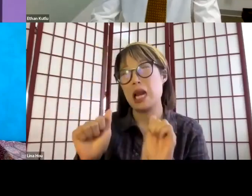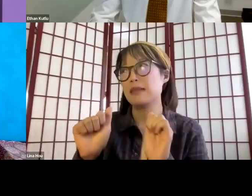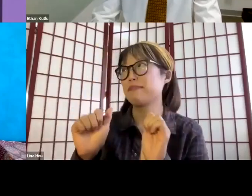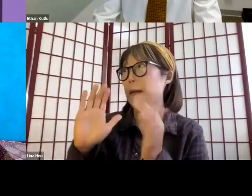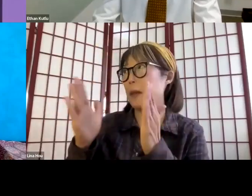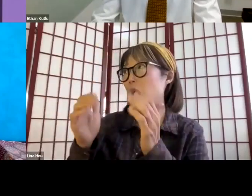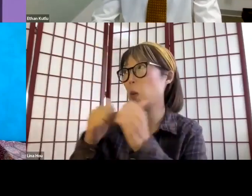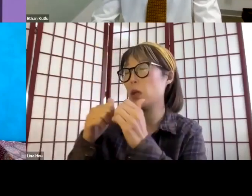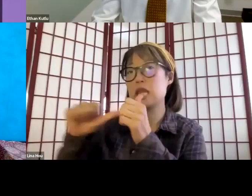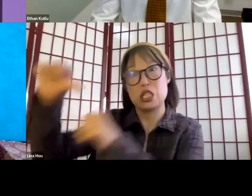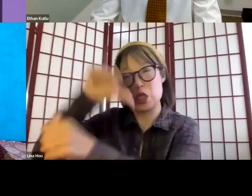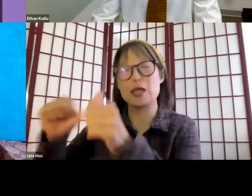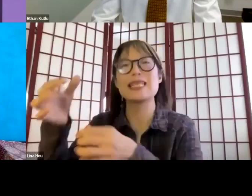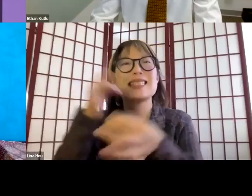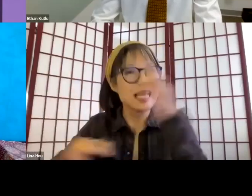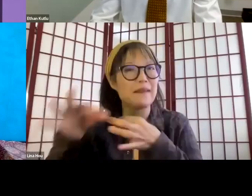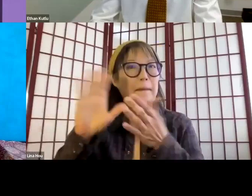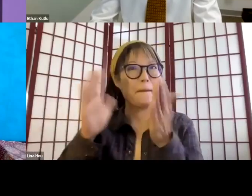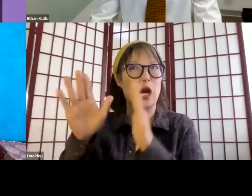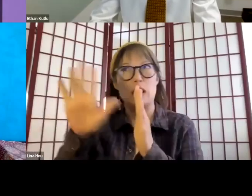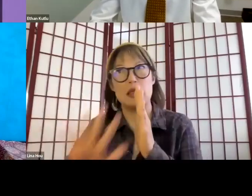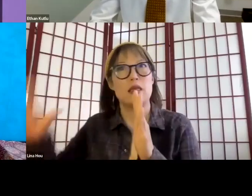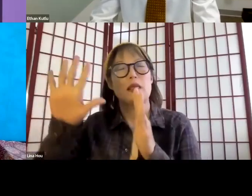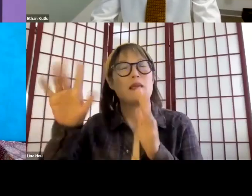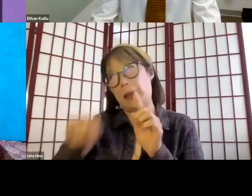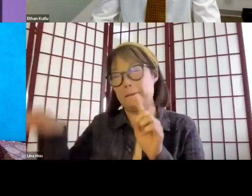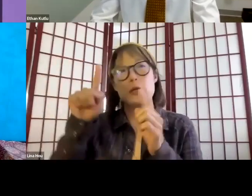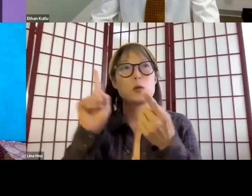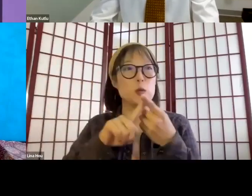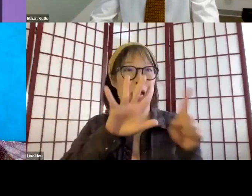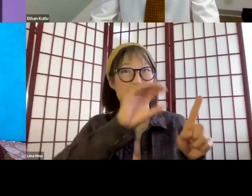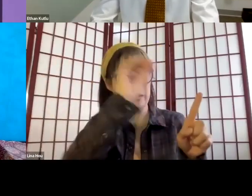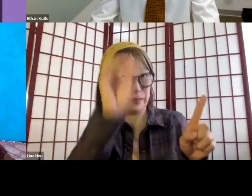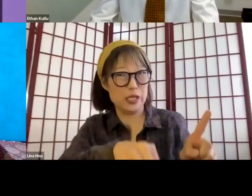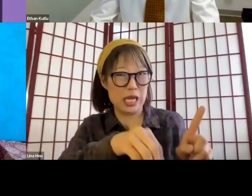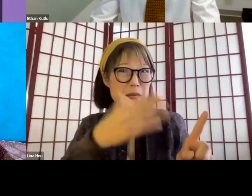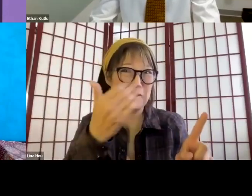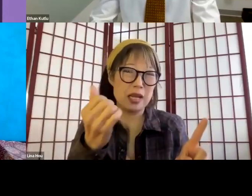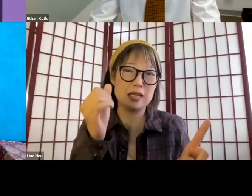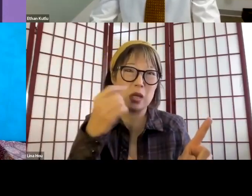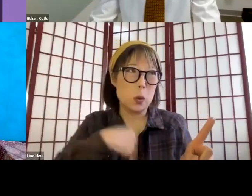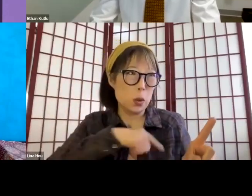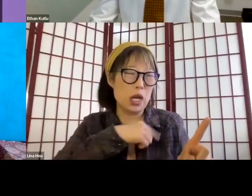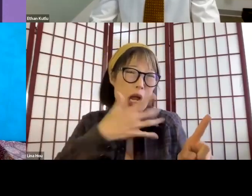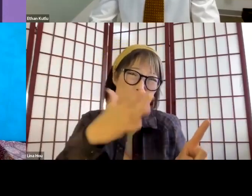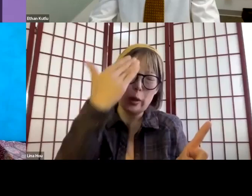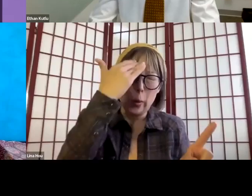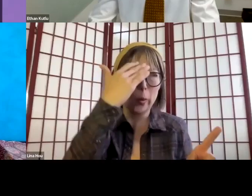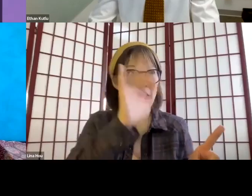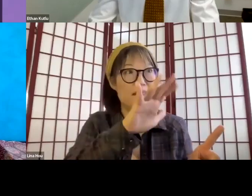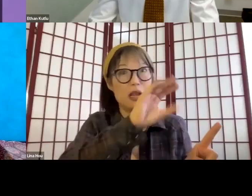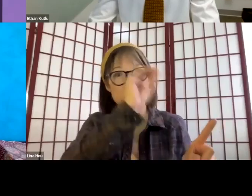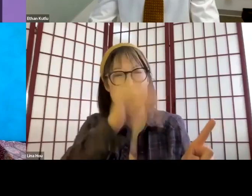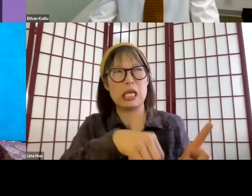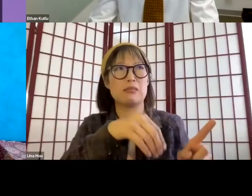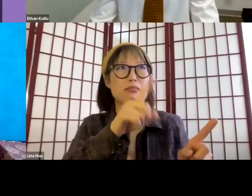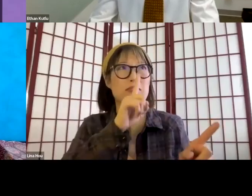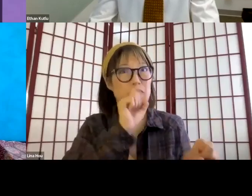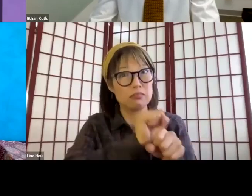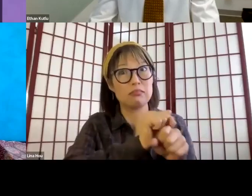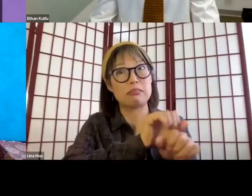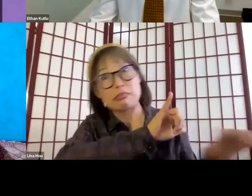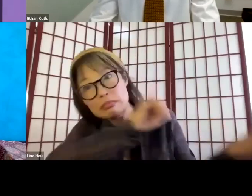Meaning that maybe compared with one another, instead of comparing those people to the 5%, that would be better because that 5%,